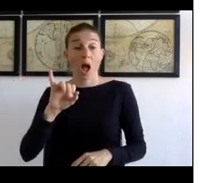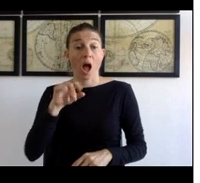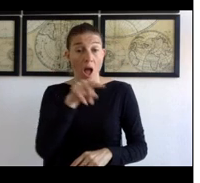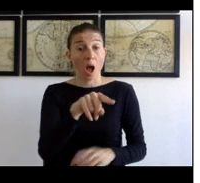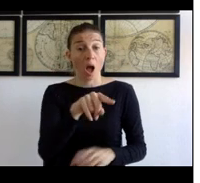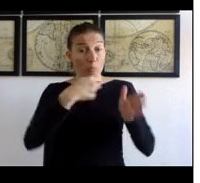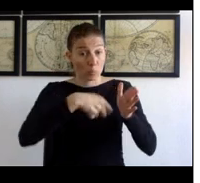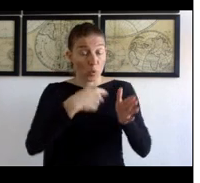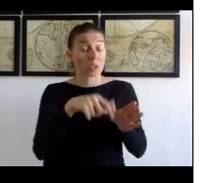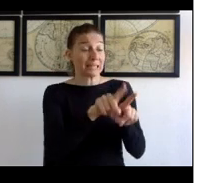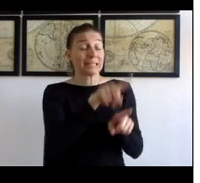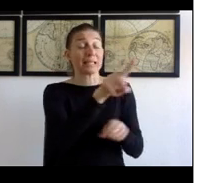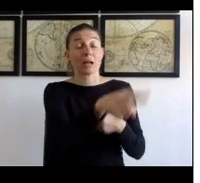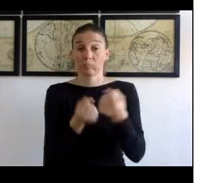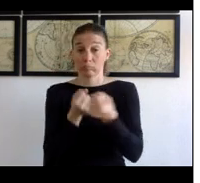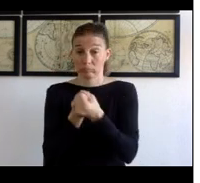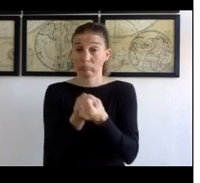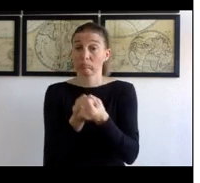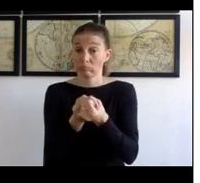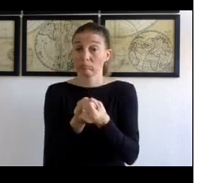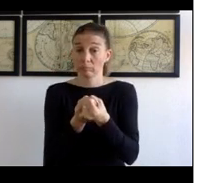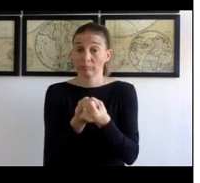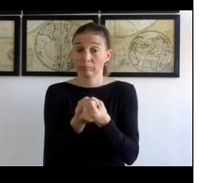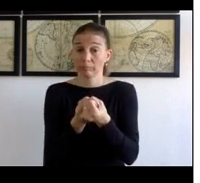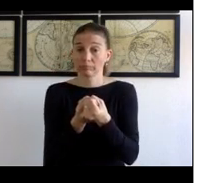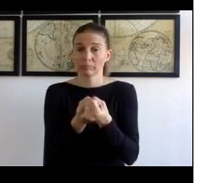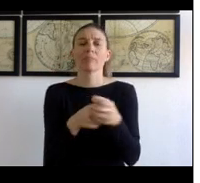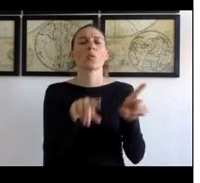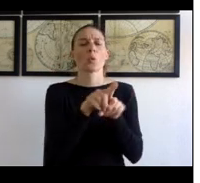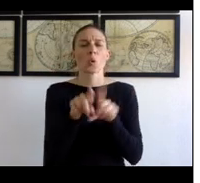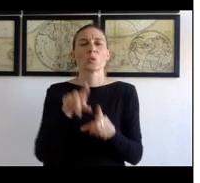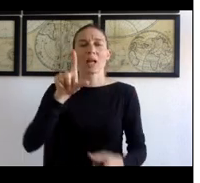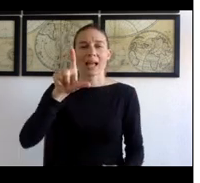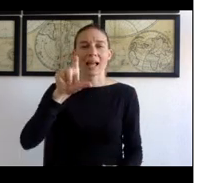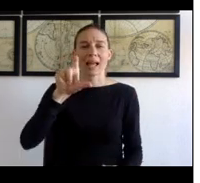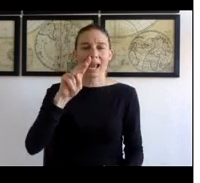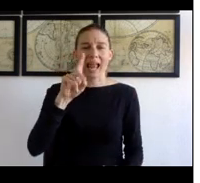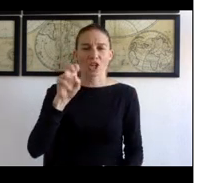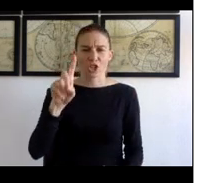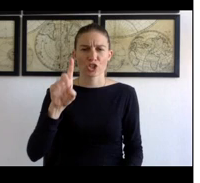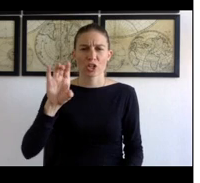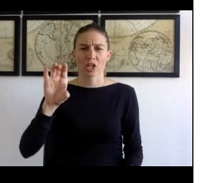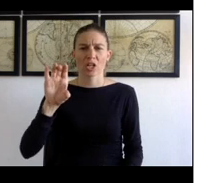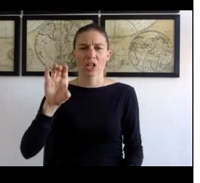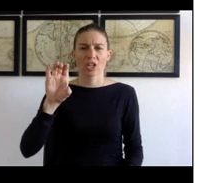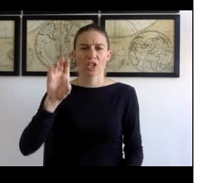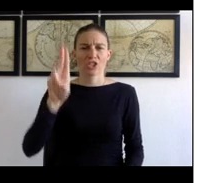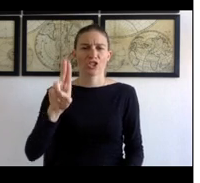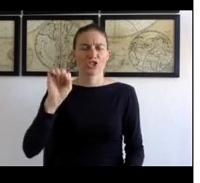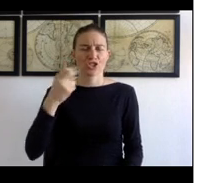and technical working group is a consultative mechanism and it'll periodically be making guidelines for surveys